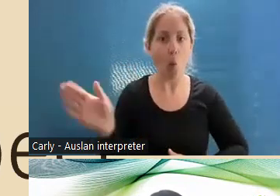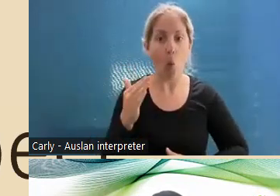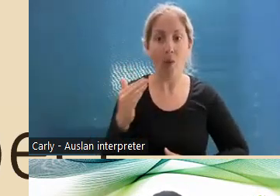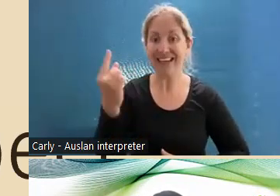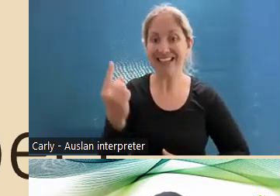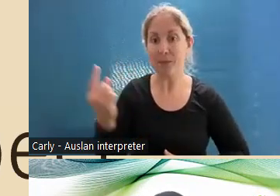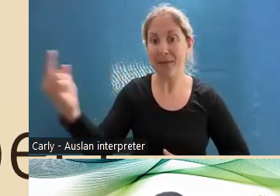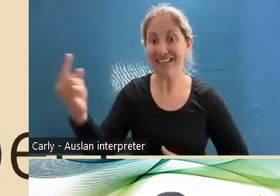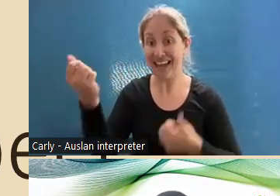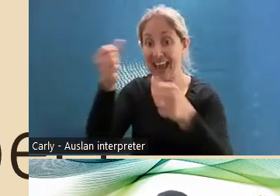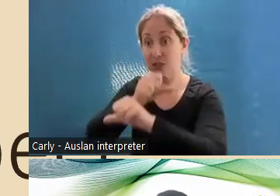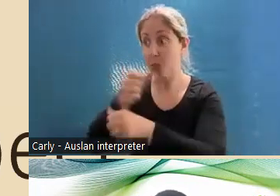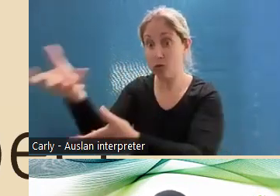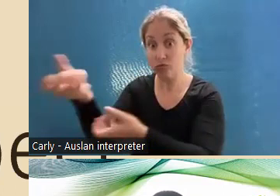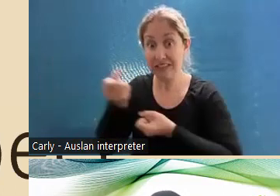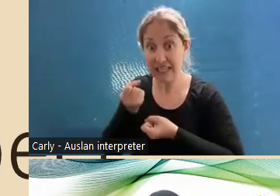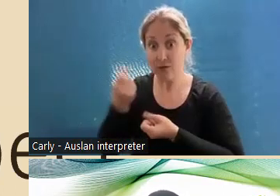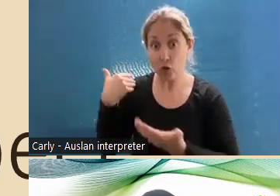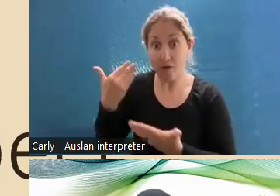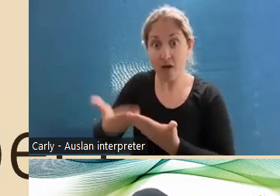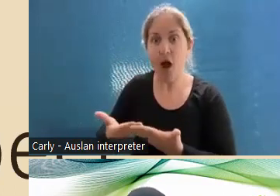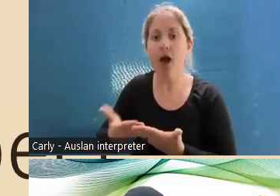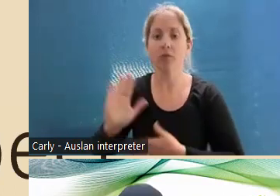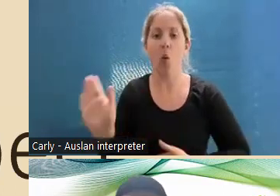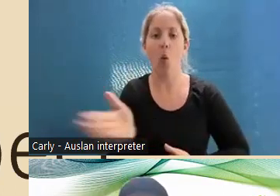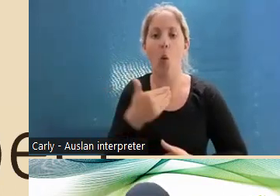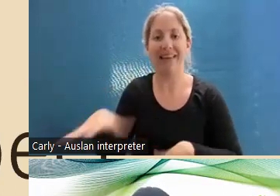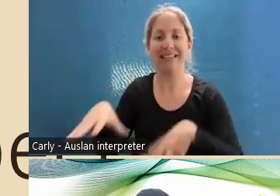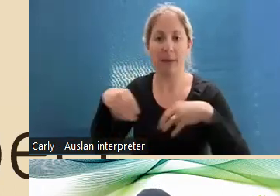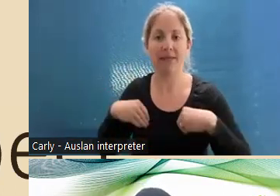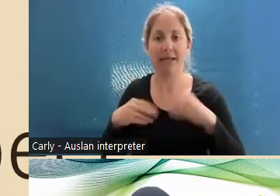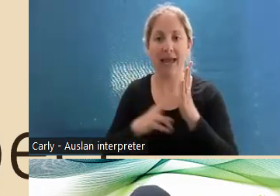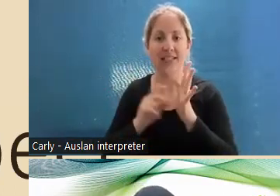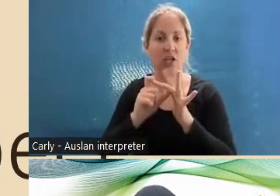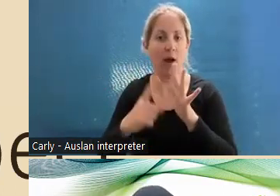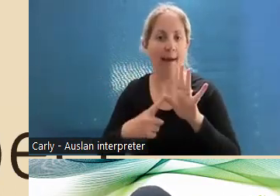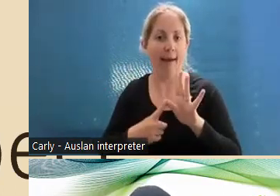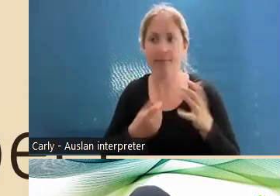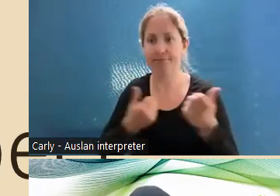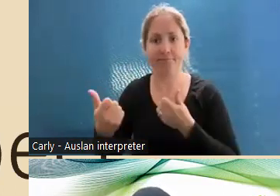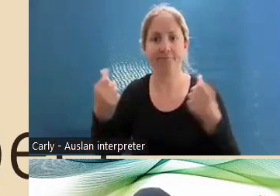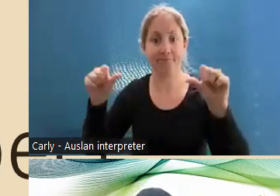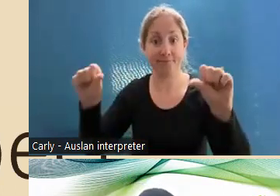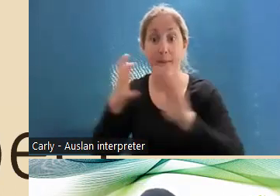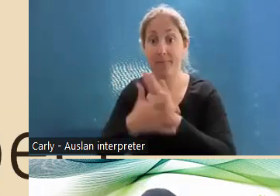Experts so far have been accepted by the NDIA which is a really good thing.